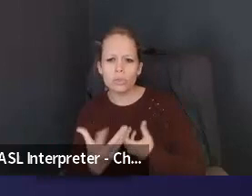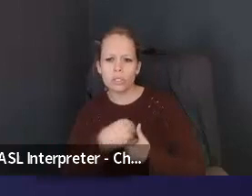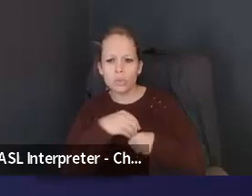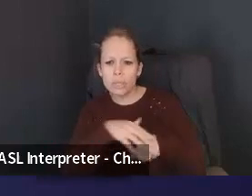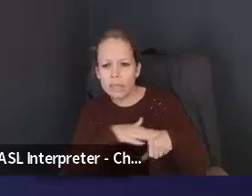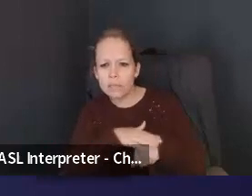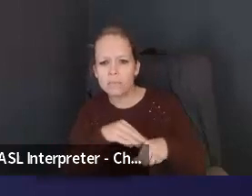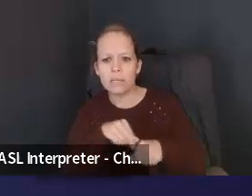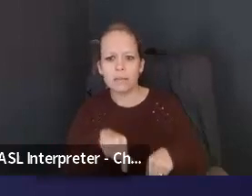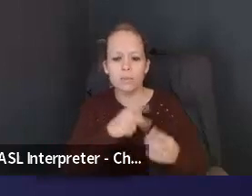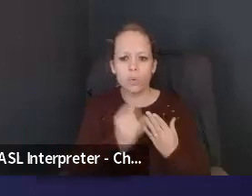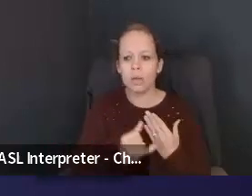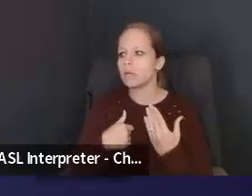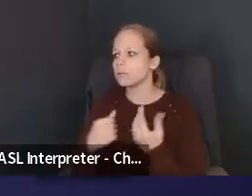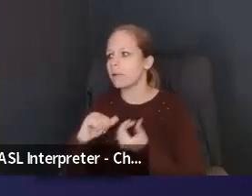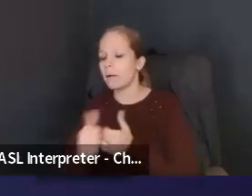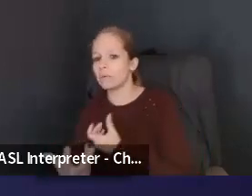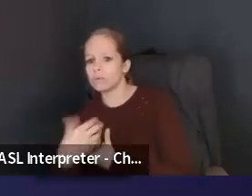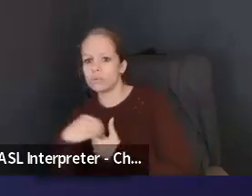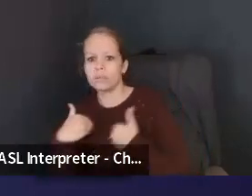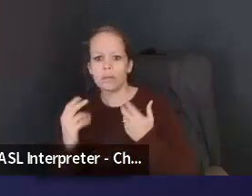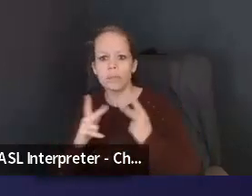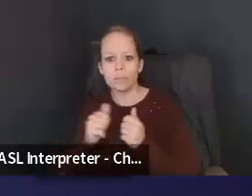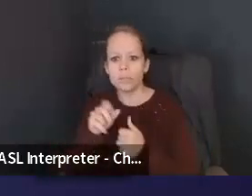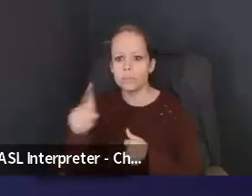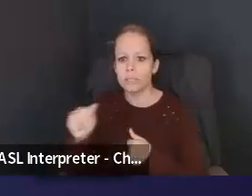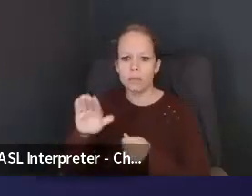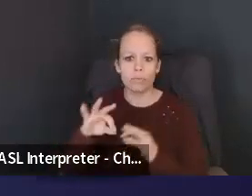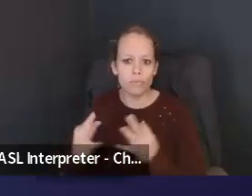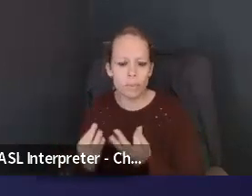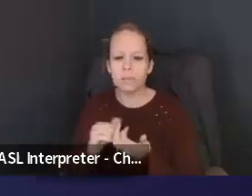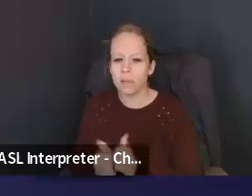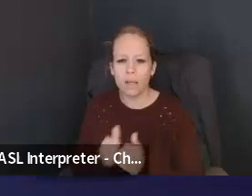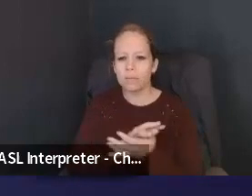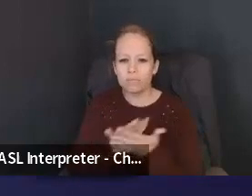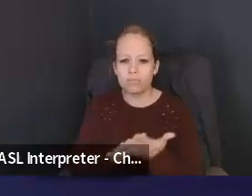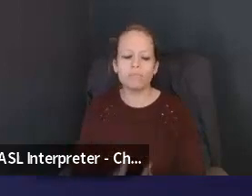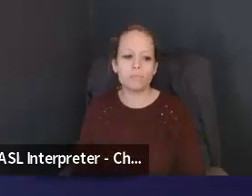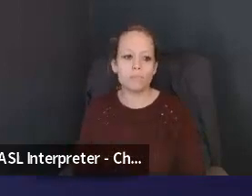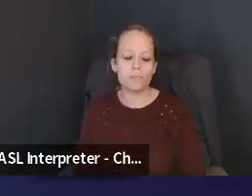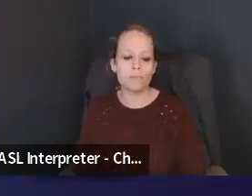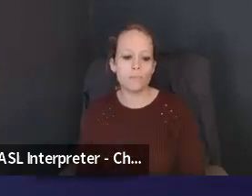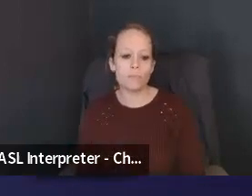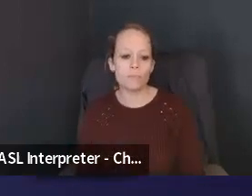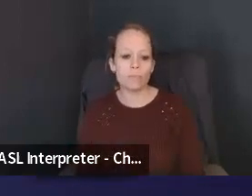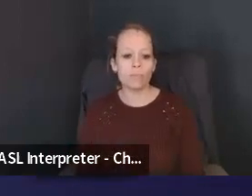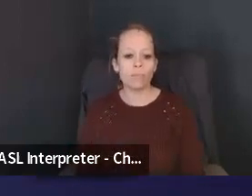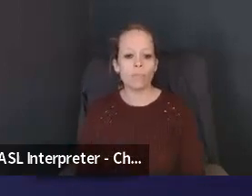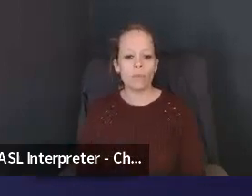are you including young people with disabilities and their families, etc. So, that becomes really